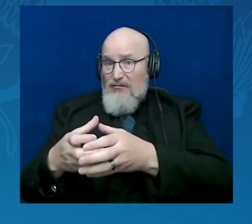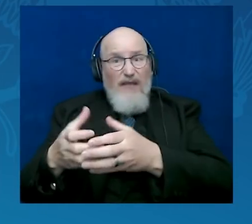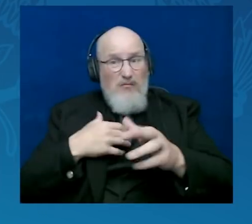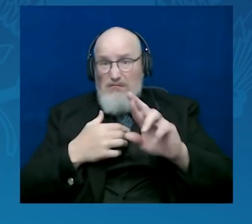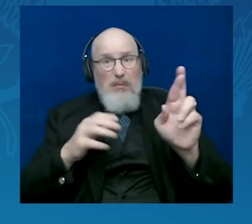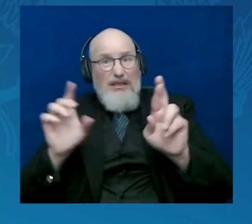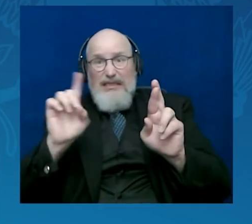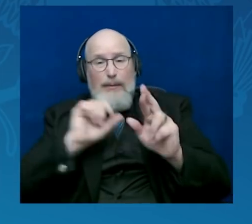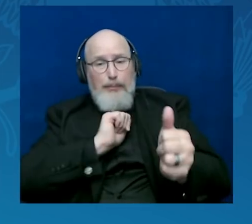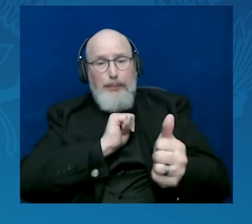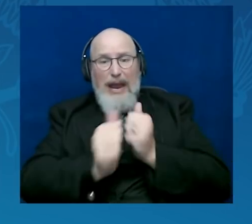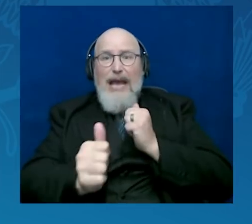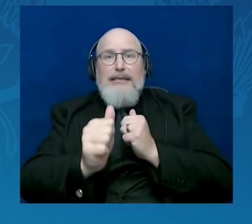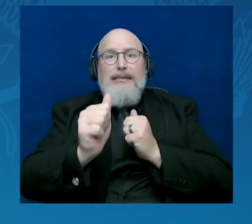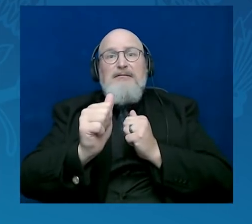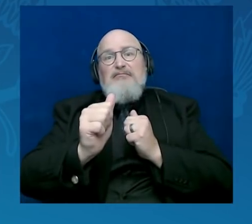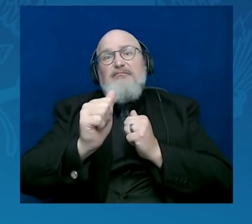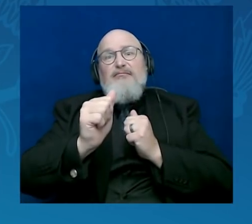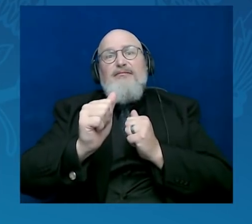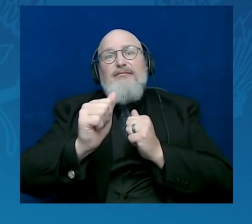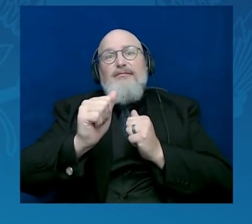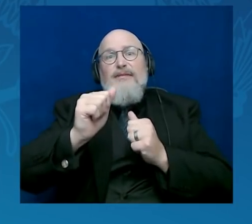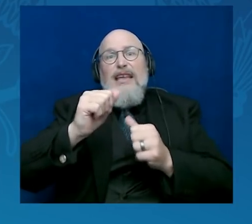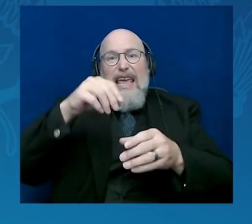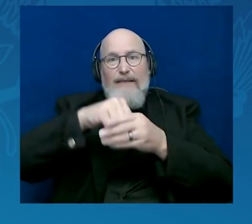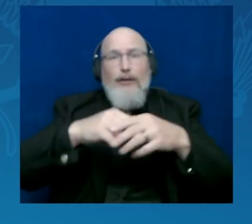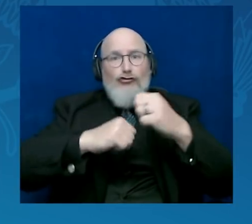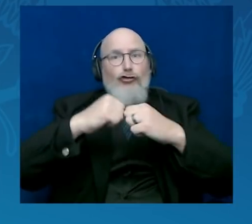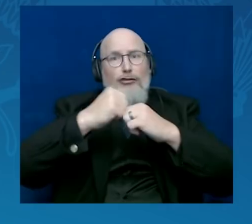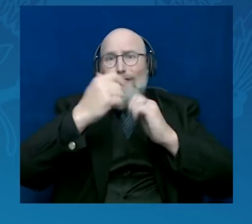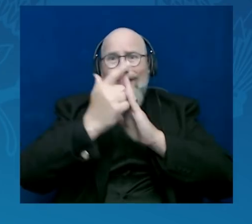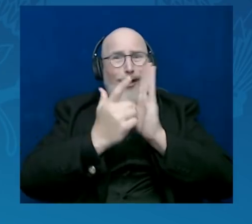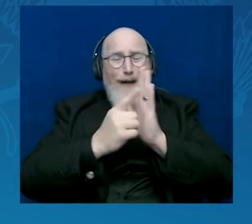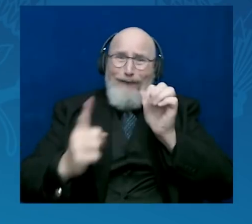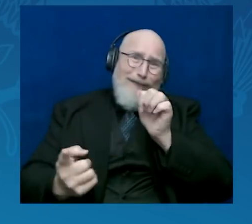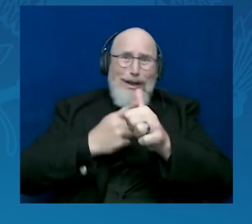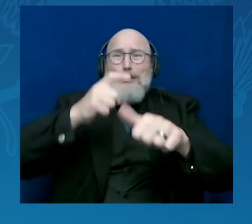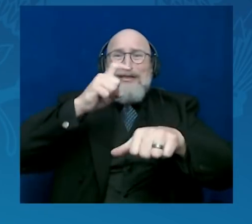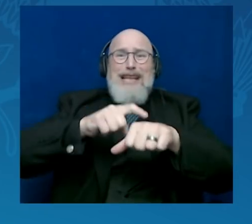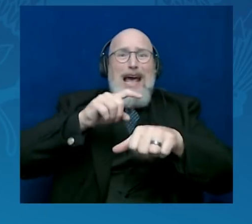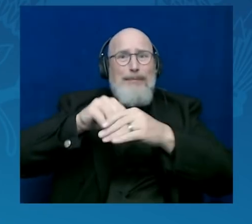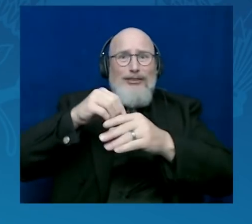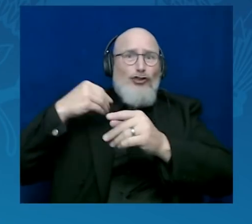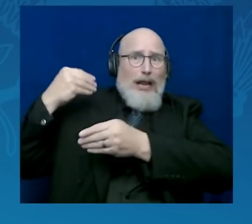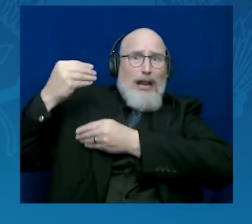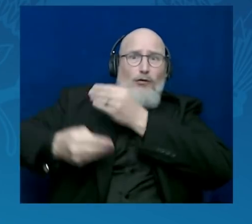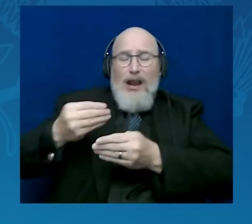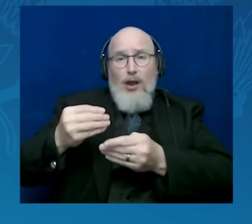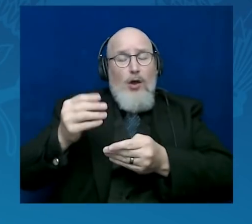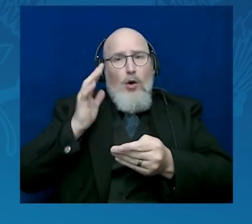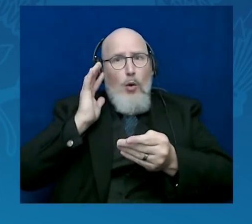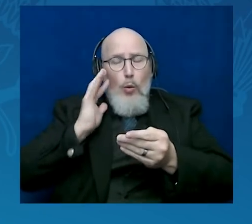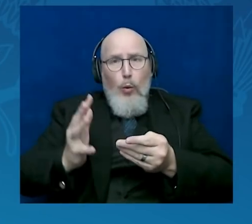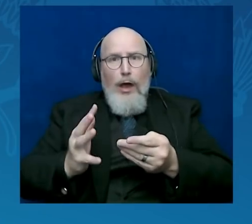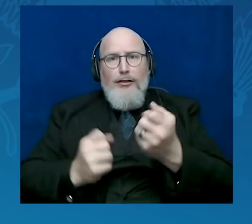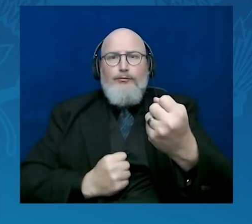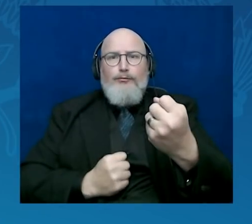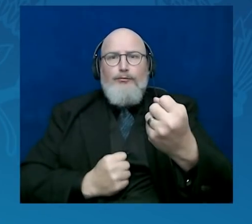that was one of the first in generations that will deliver on the needs of the people. So, I would say that the strength of democracies